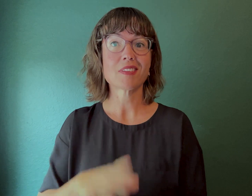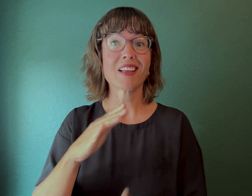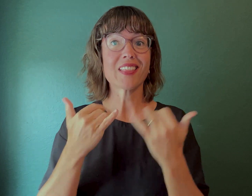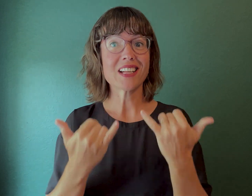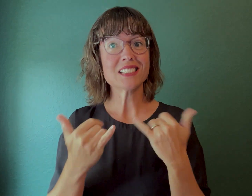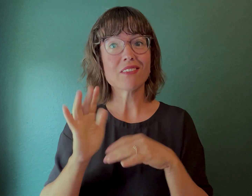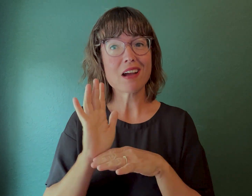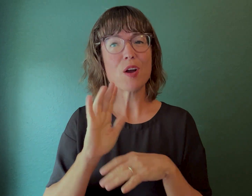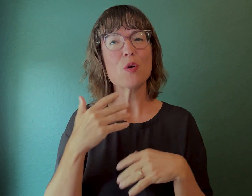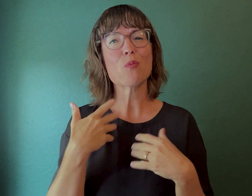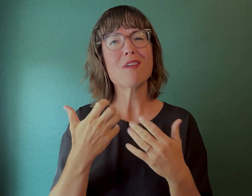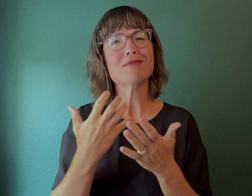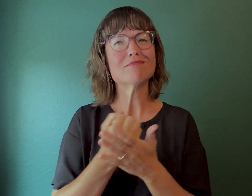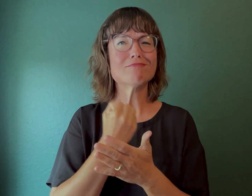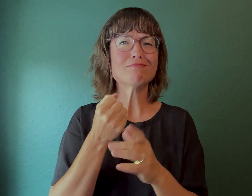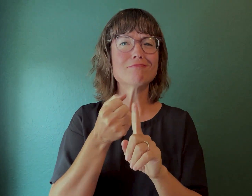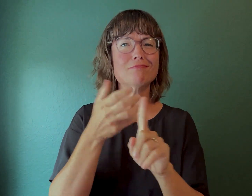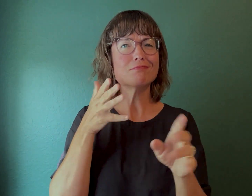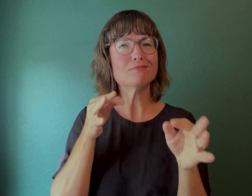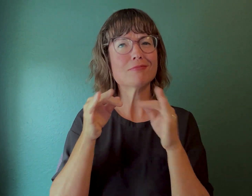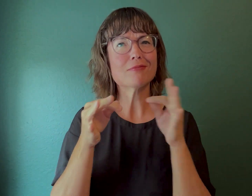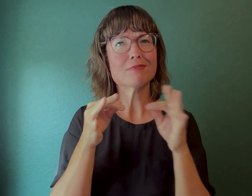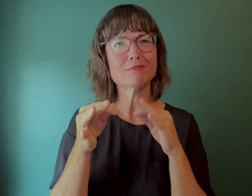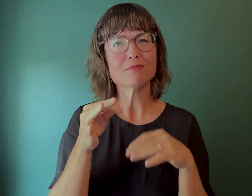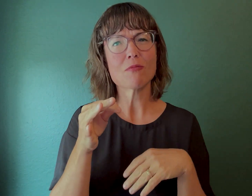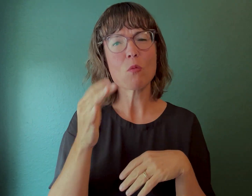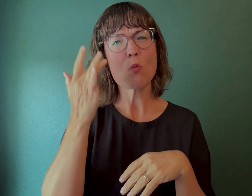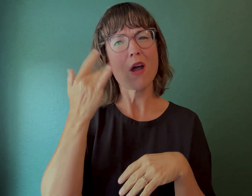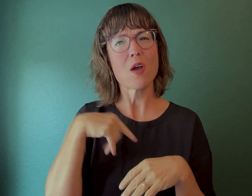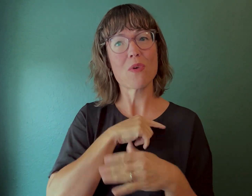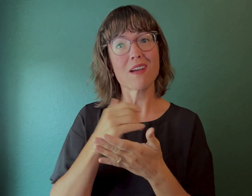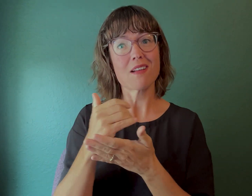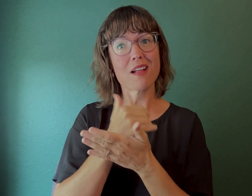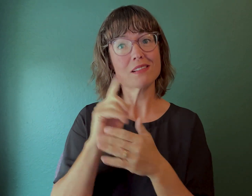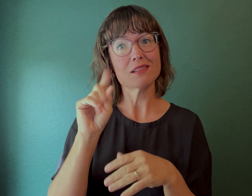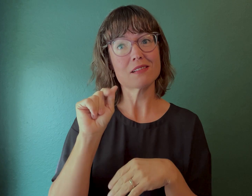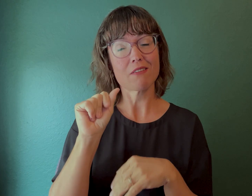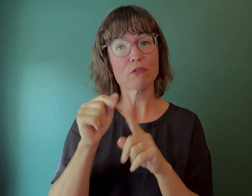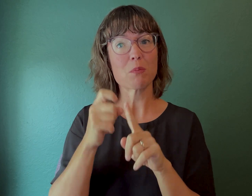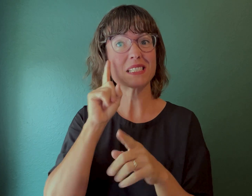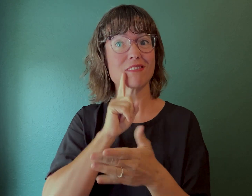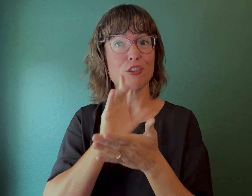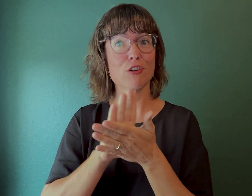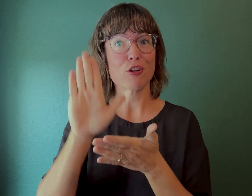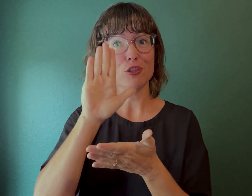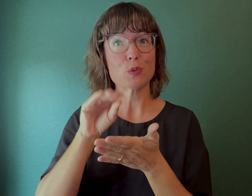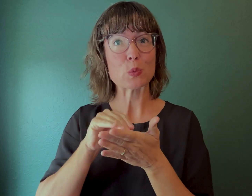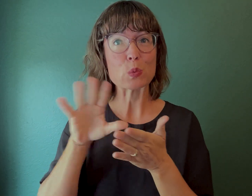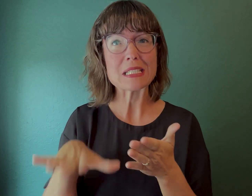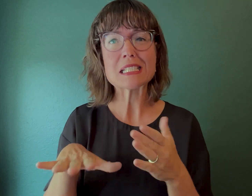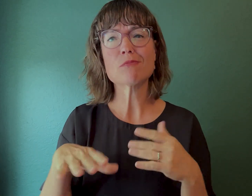In this video, I'd like to explain more about why we collect data from deaf college students,